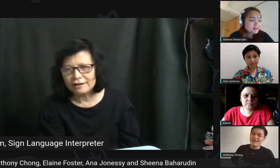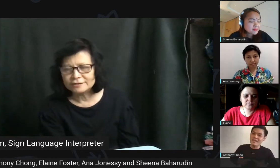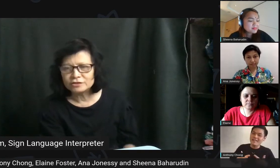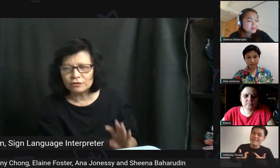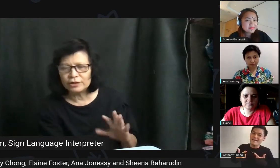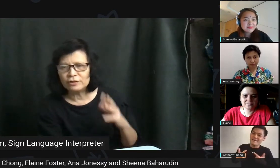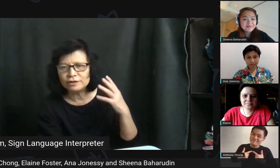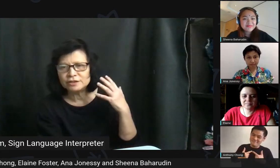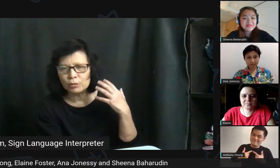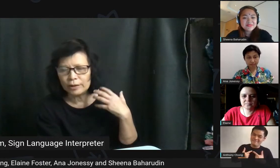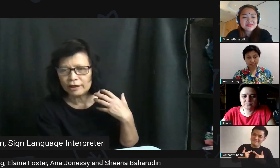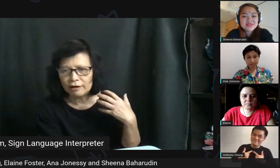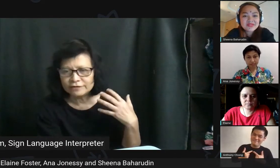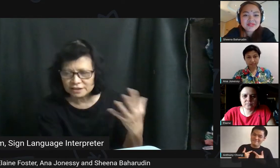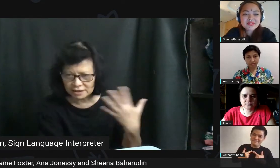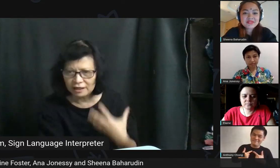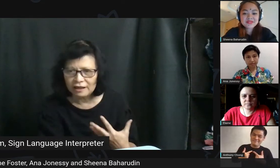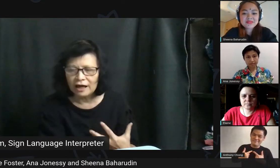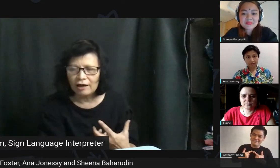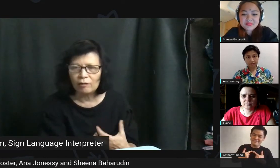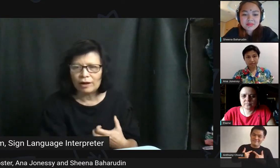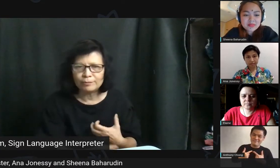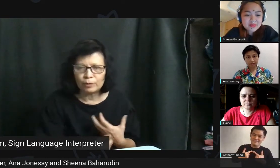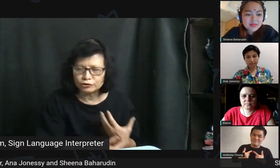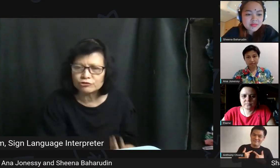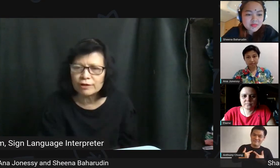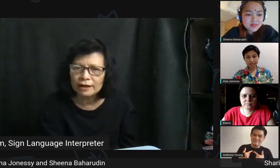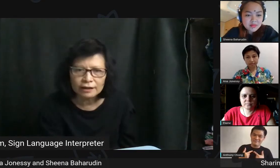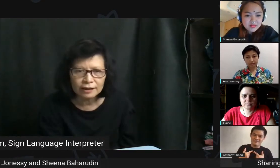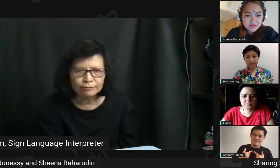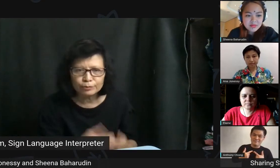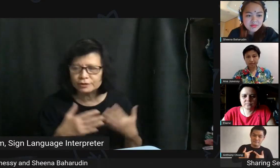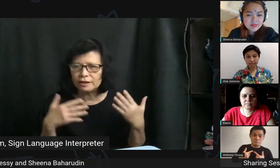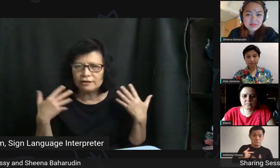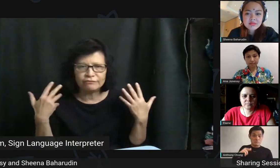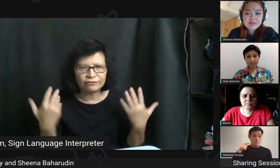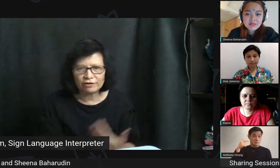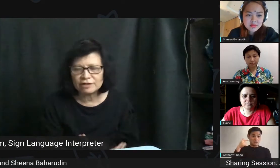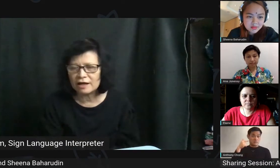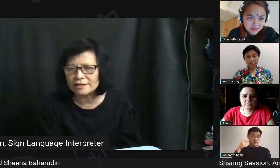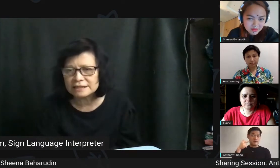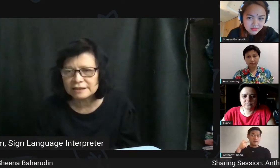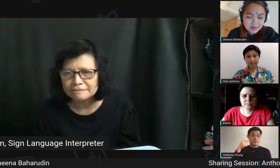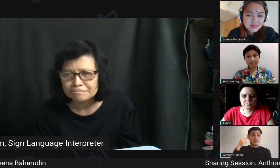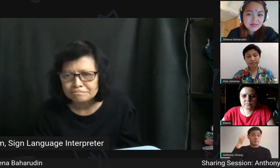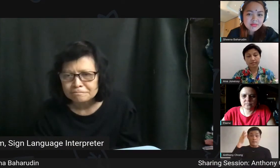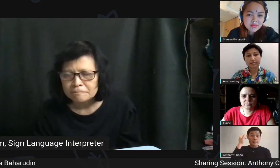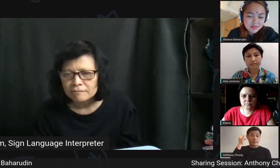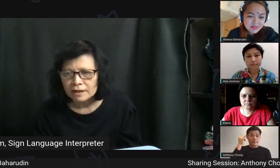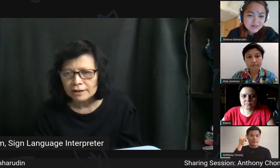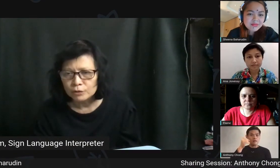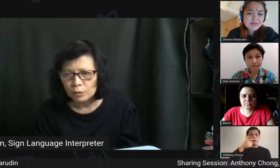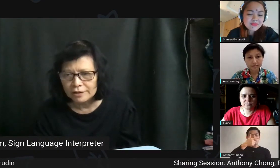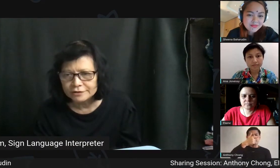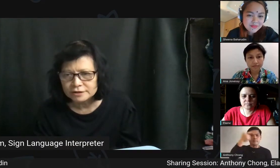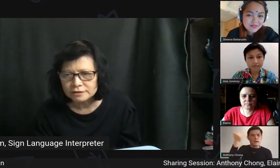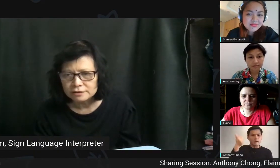So you know, it's a way of seeing how I portrayed it and putting it very nicely in words.